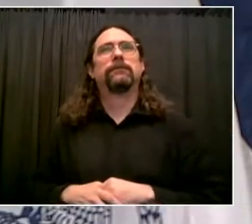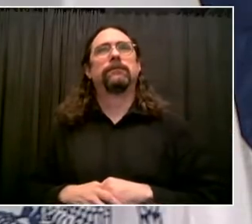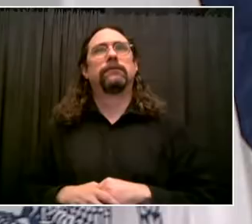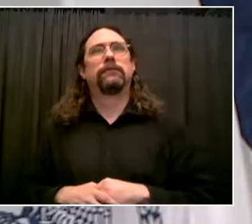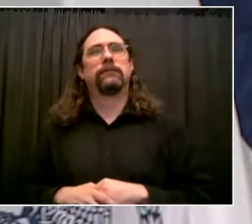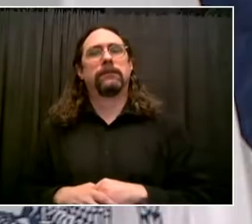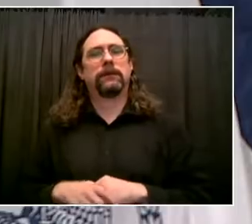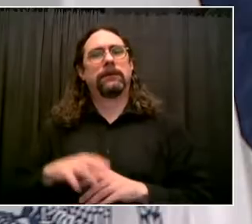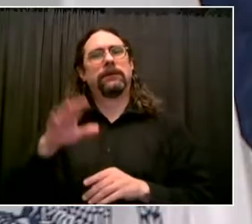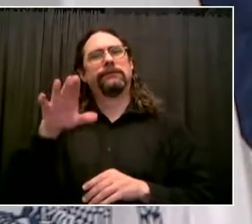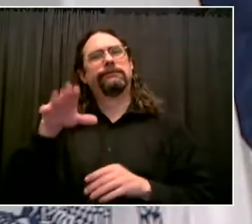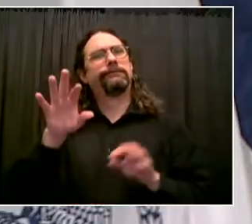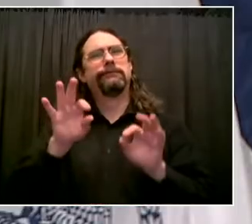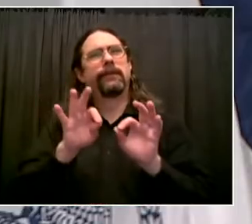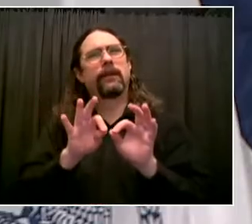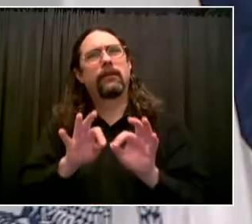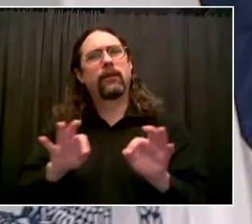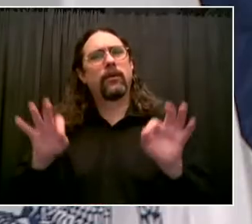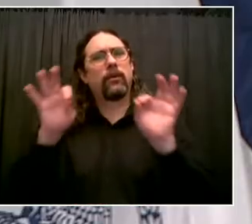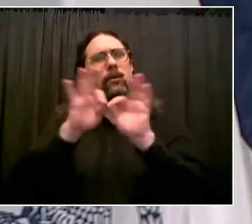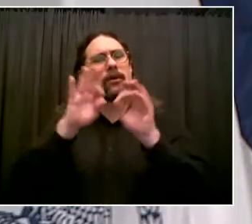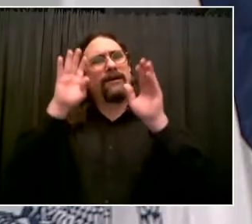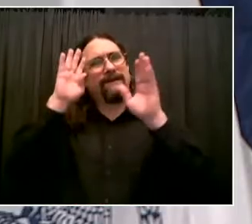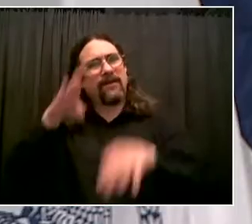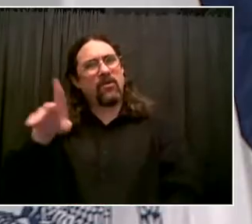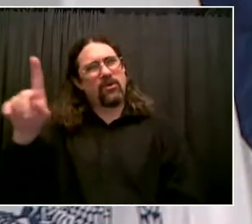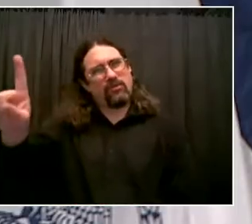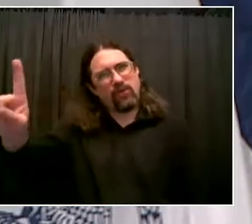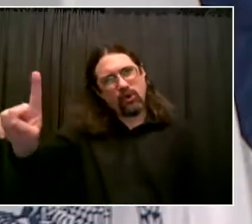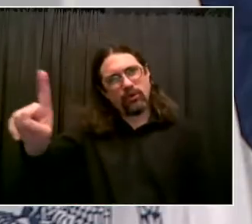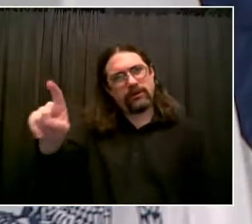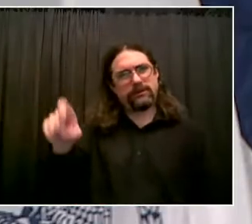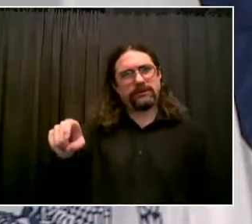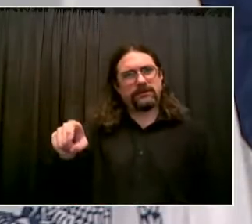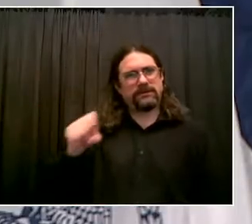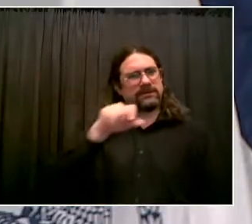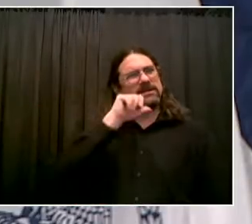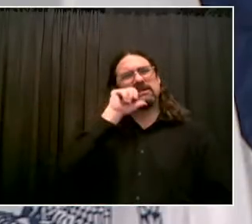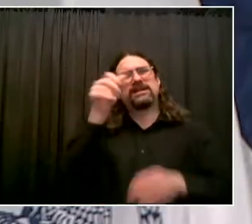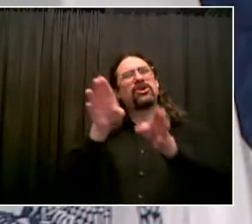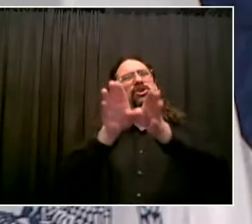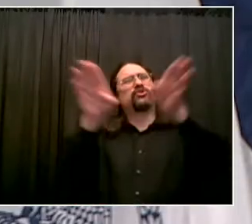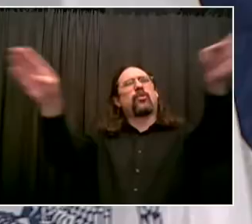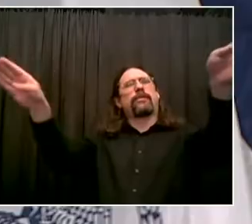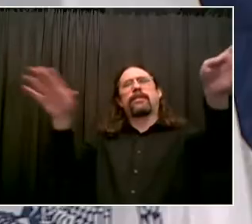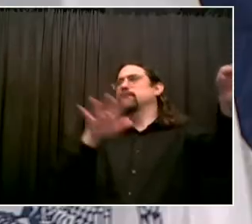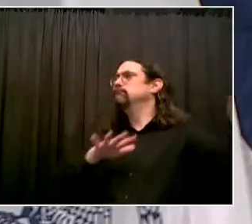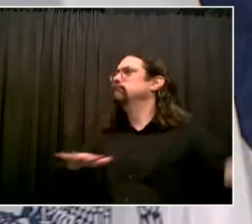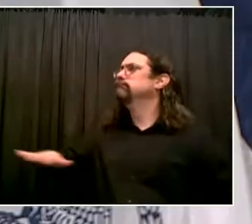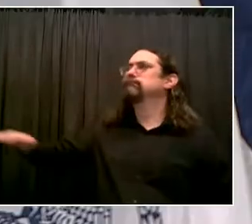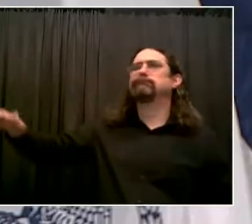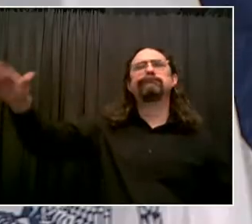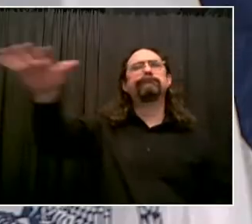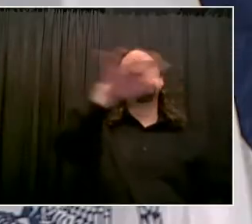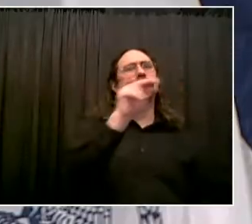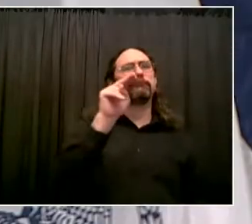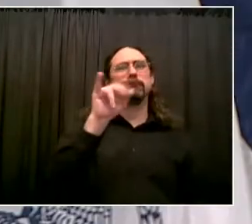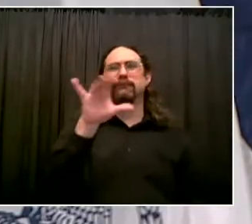THIS IS THE SAME NYPD THAT OVER